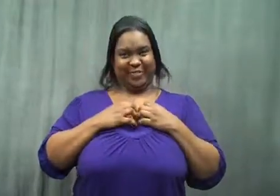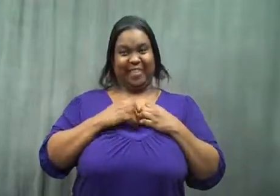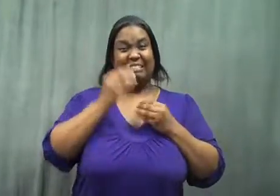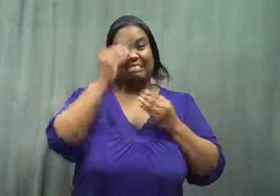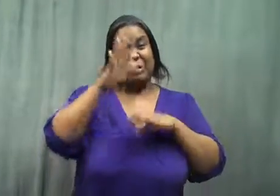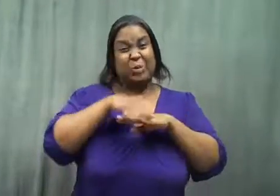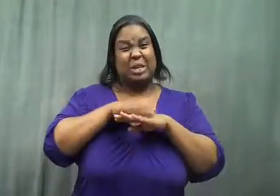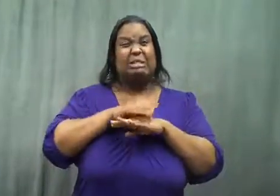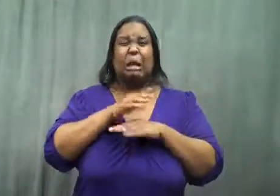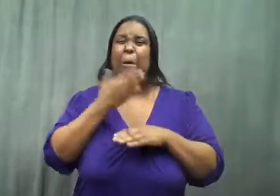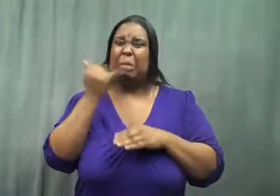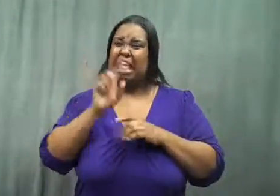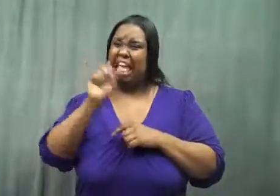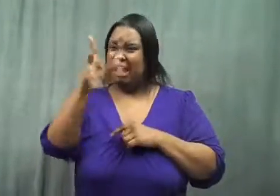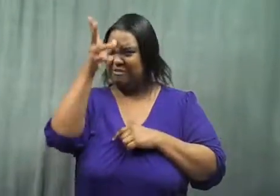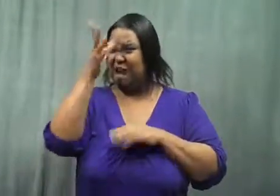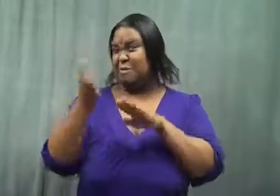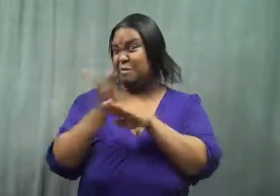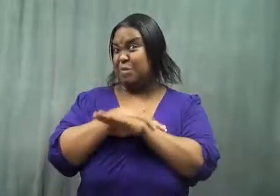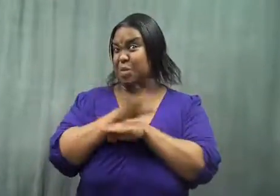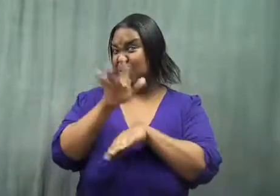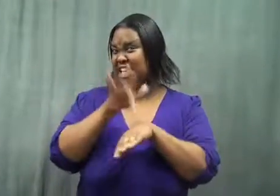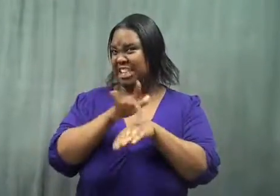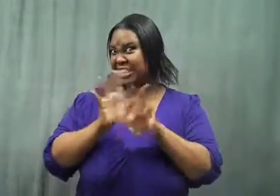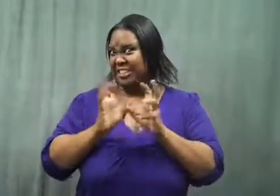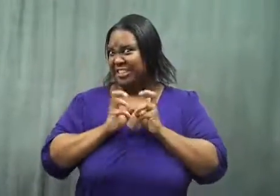I'm warning you. Ask dad before touching anything.